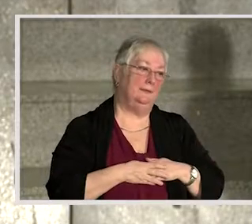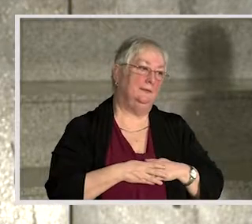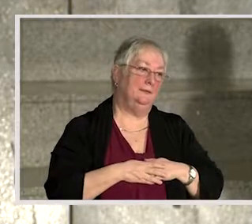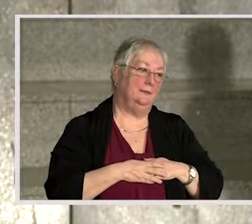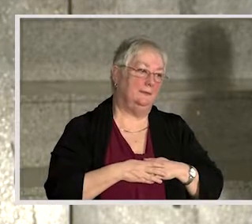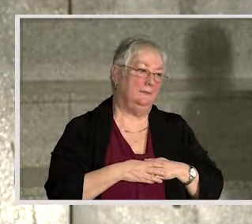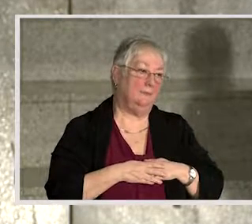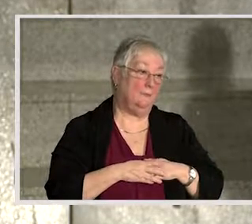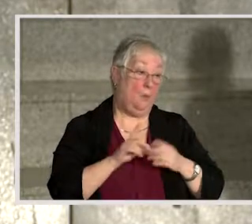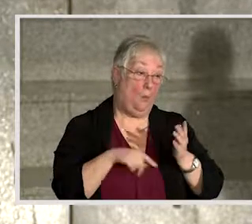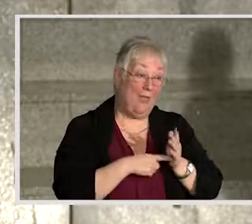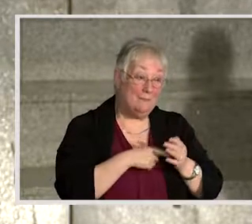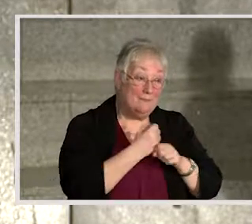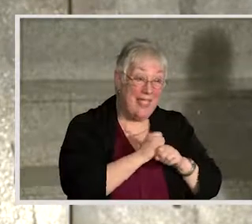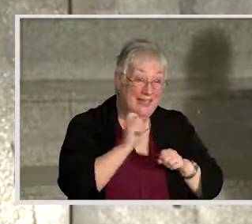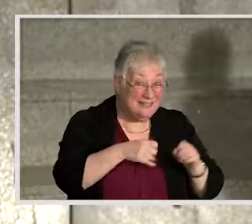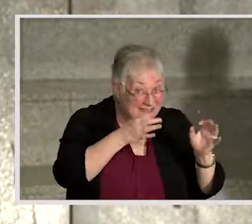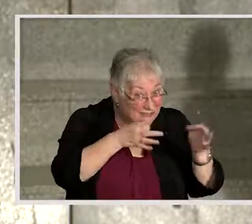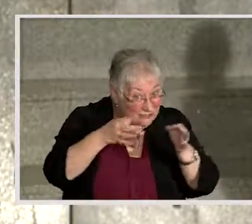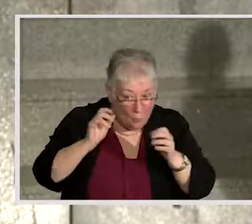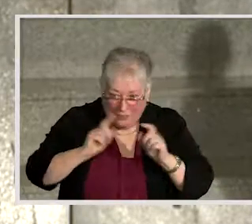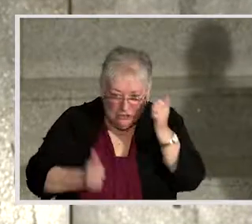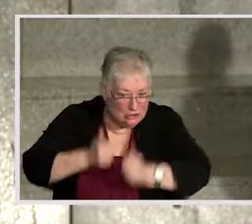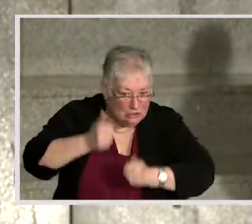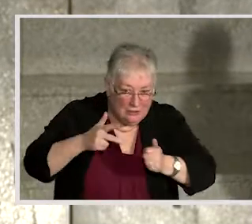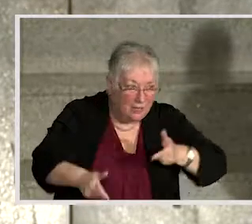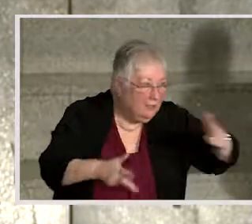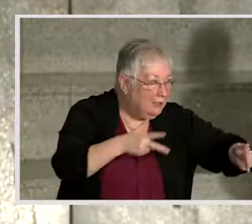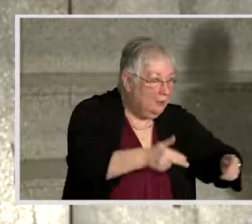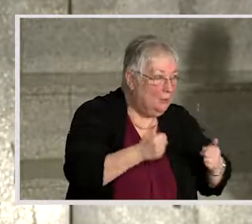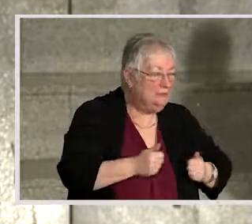SURE THAT WE HAVE CONSIDERED ALL OF OUR OPTIONS AND THAT WE ARE